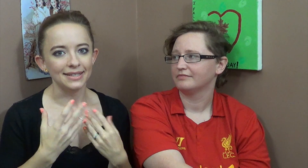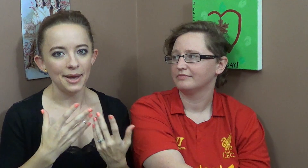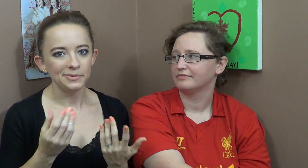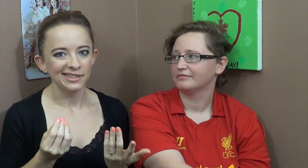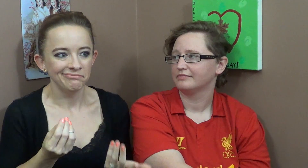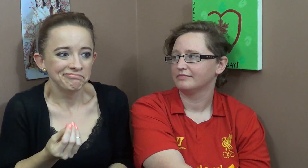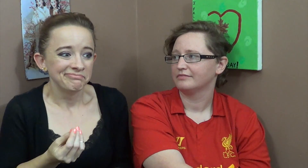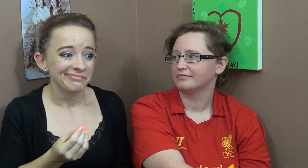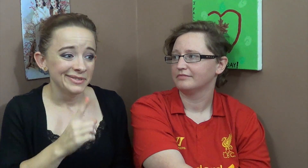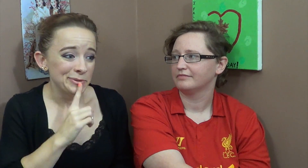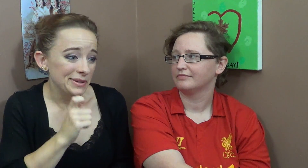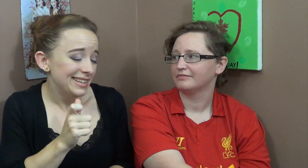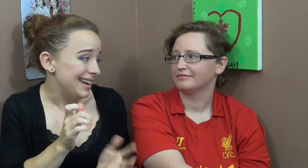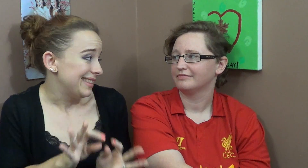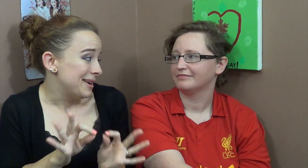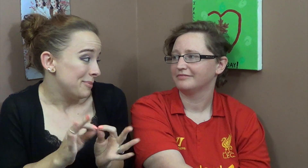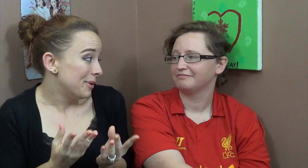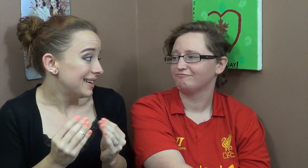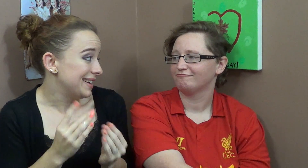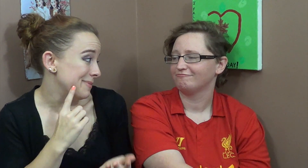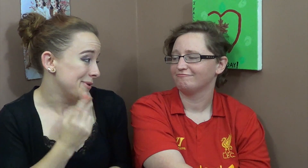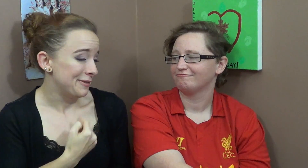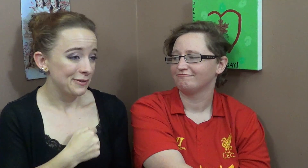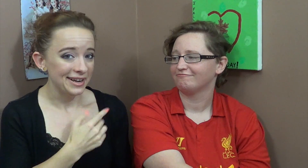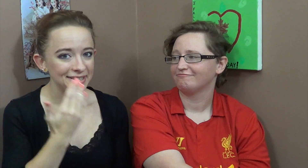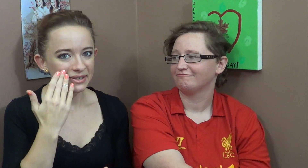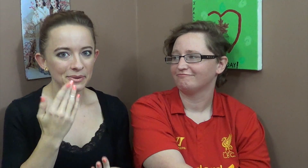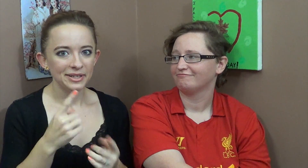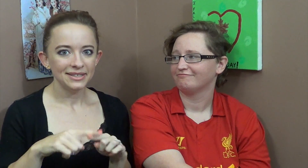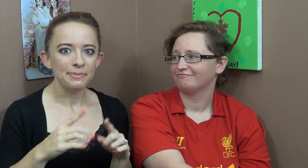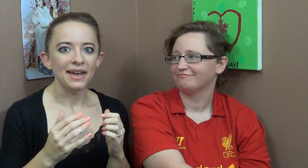to accept and it's really not that important anymore for us. We just